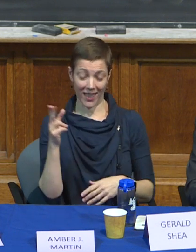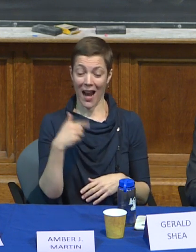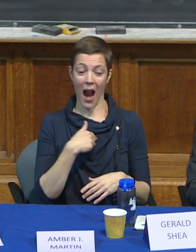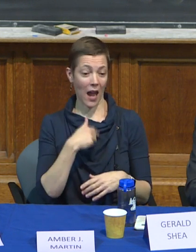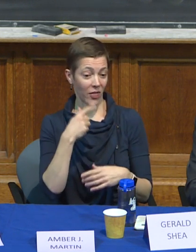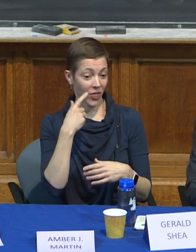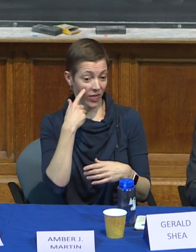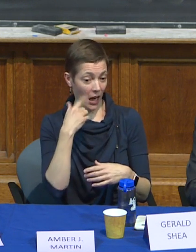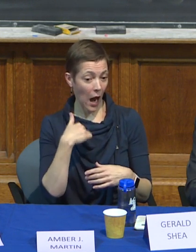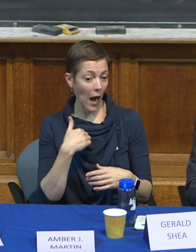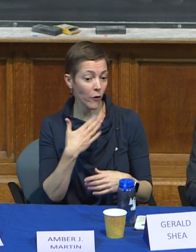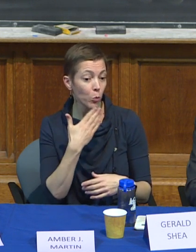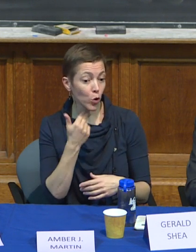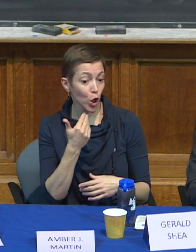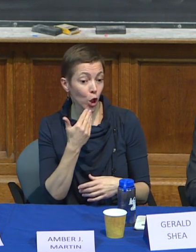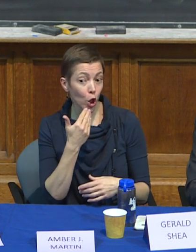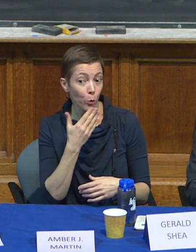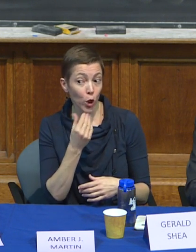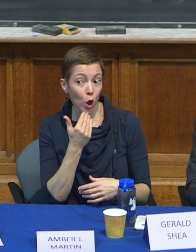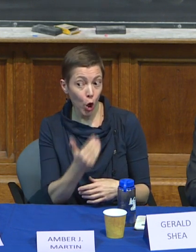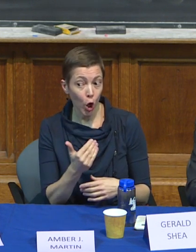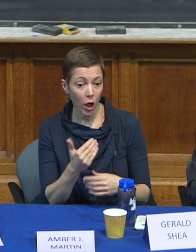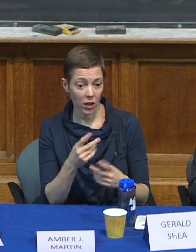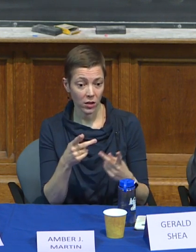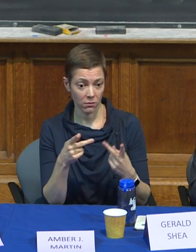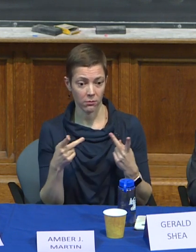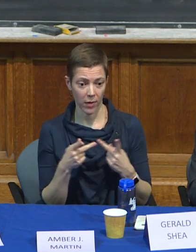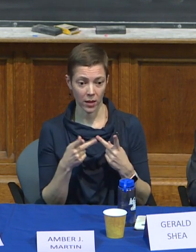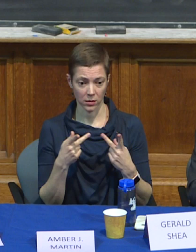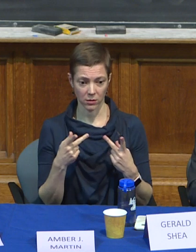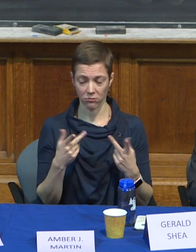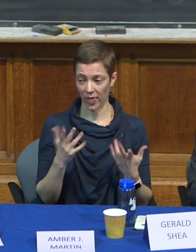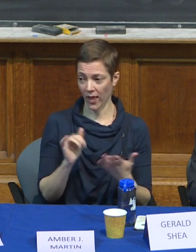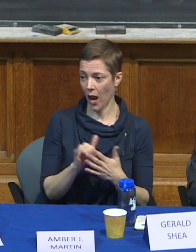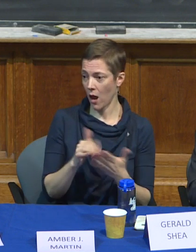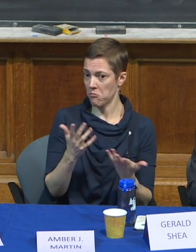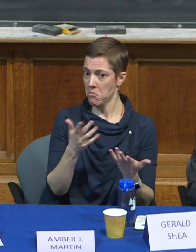So to be honest, I think I have a pretty good place